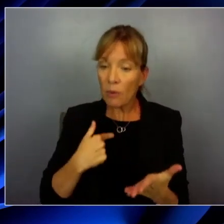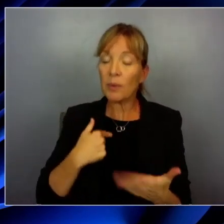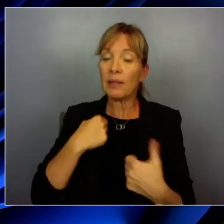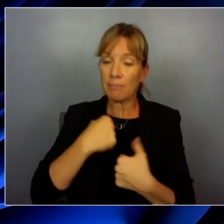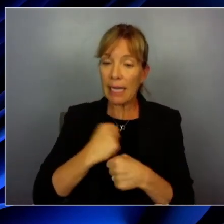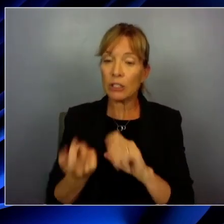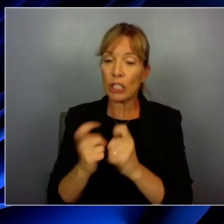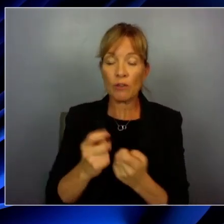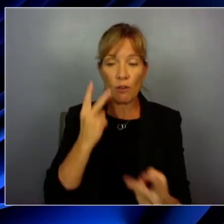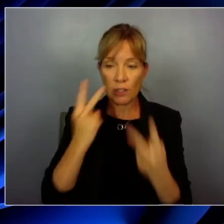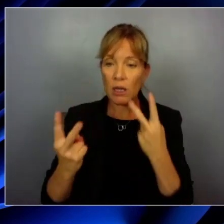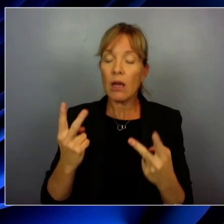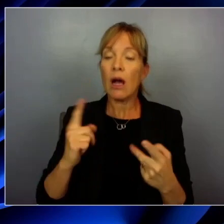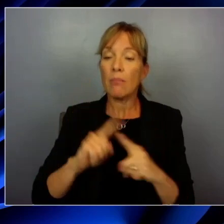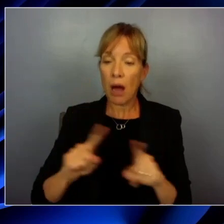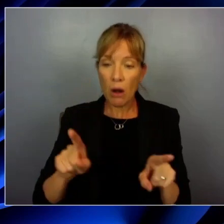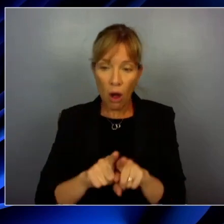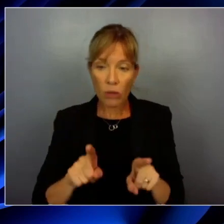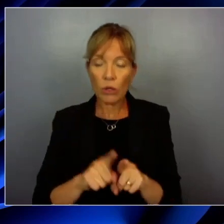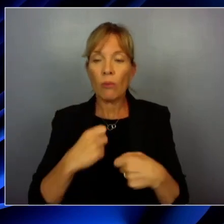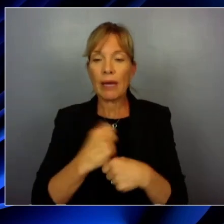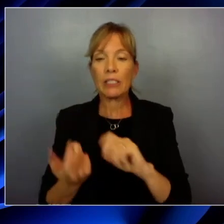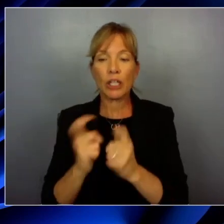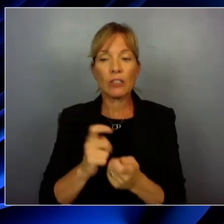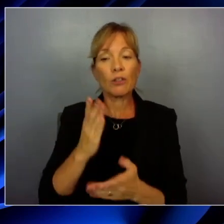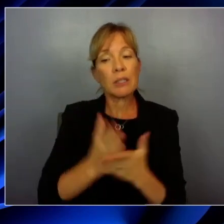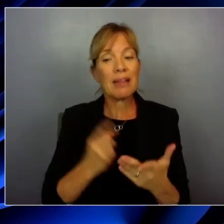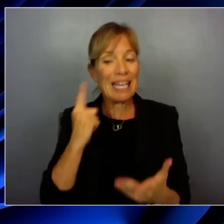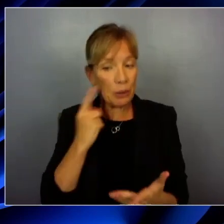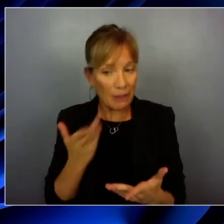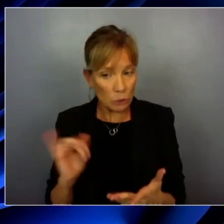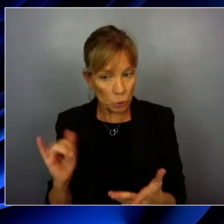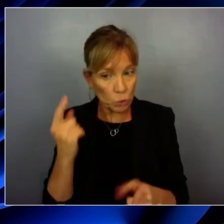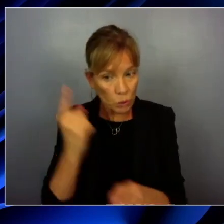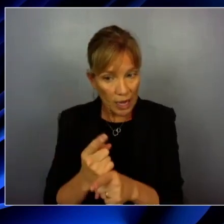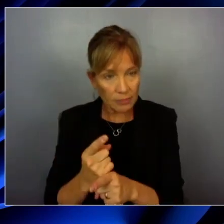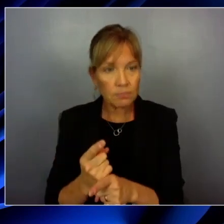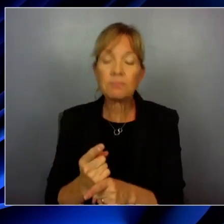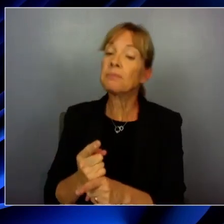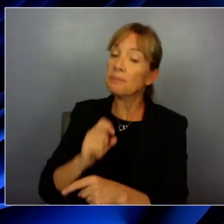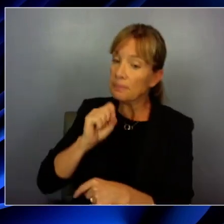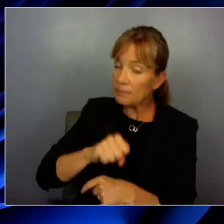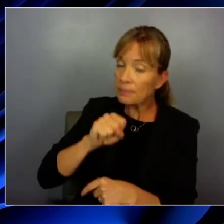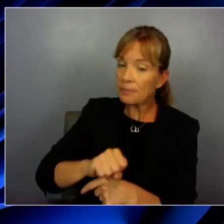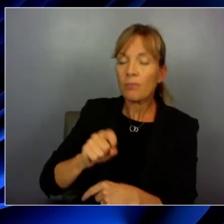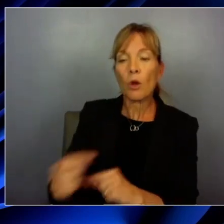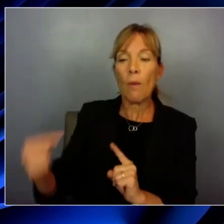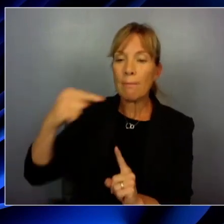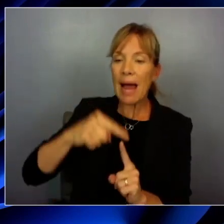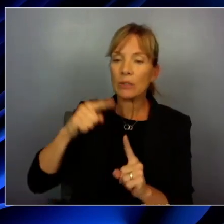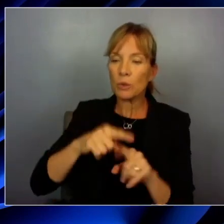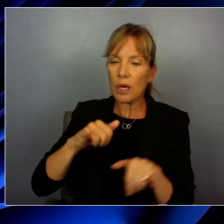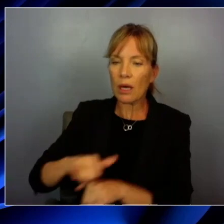we made some changes with some of the hearing stuff too correct. Yeah so again just going back to this kind of concept of beauty